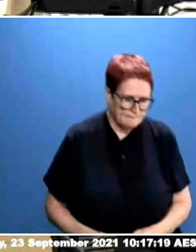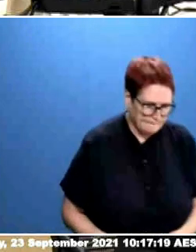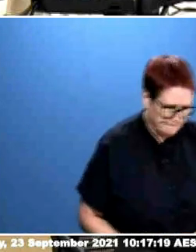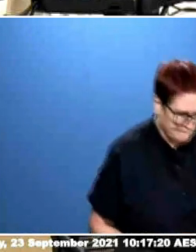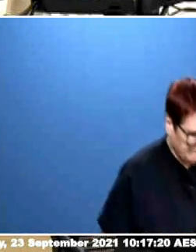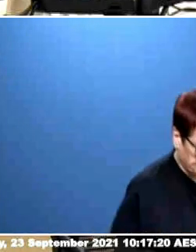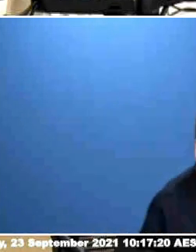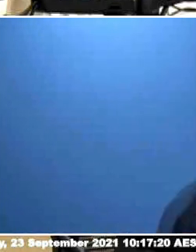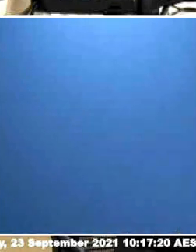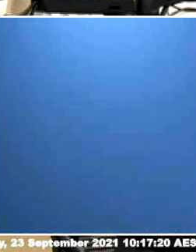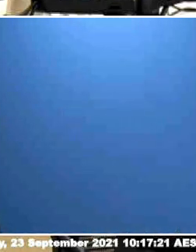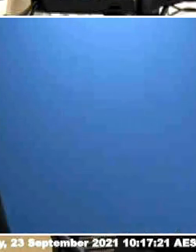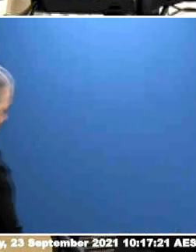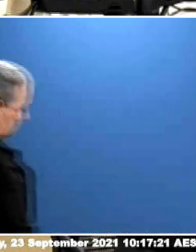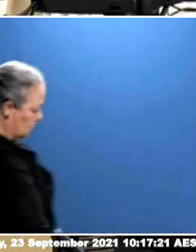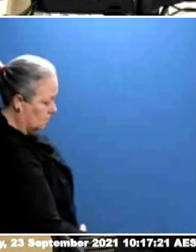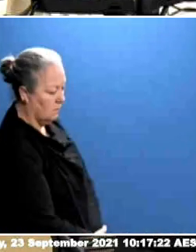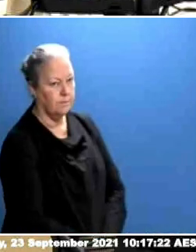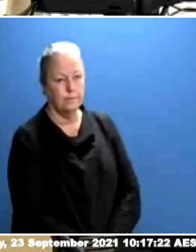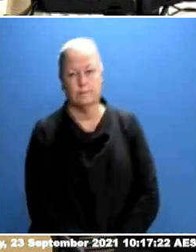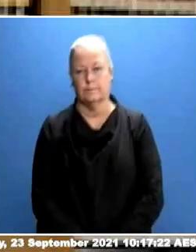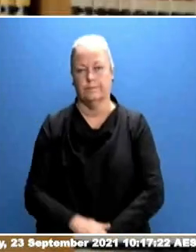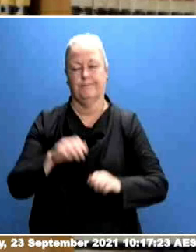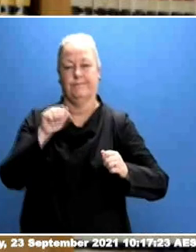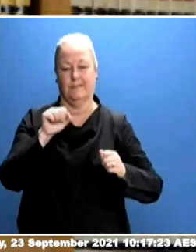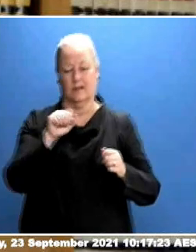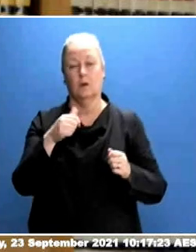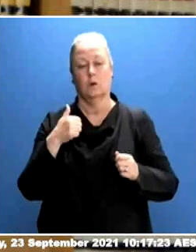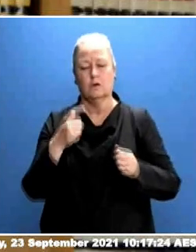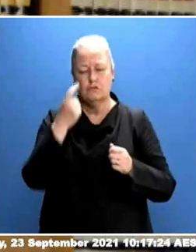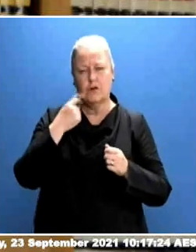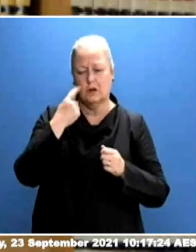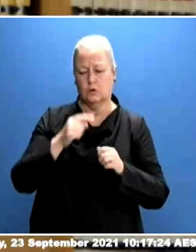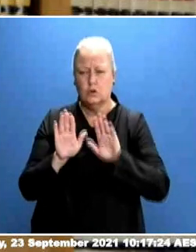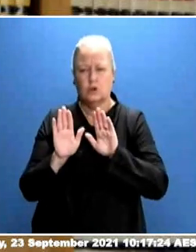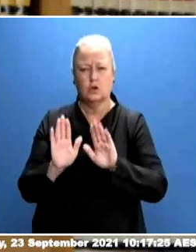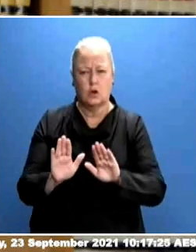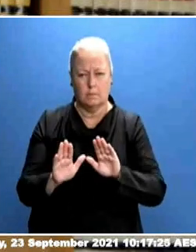So the aim is to intervene, providing a circuit breaker to stop the behaviour of risk that we've been seeing in the community.